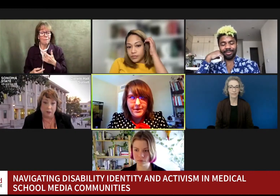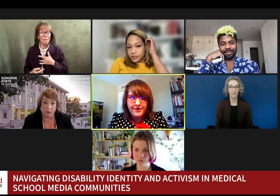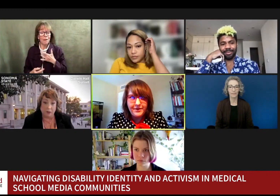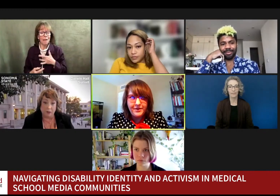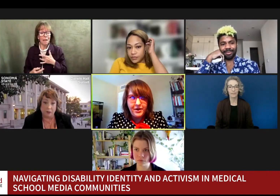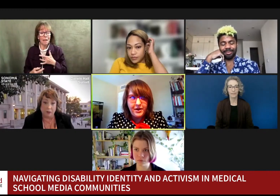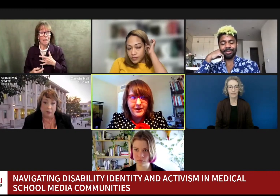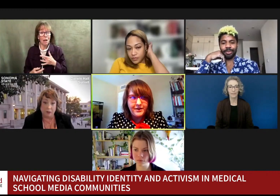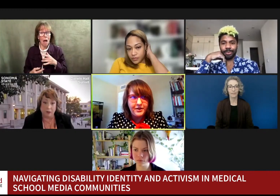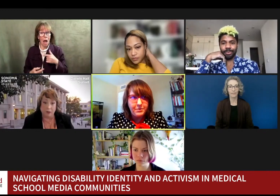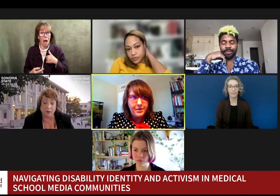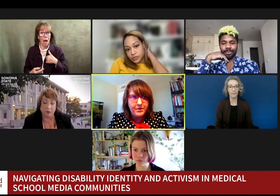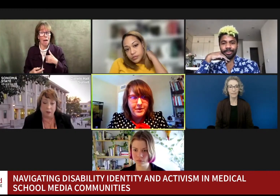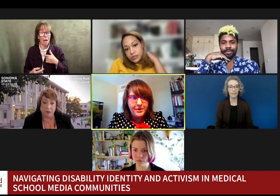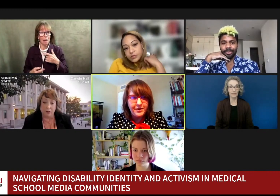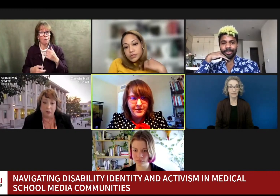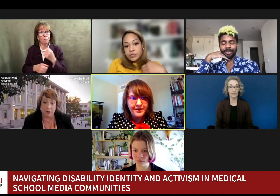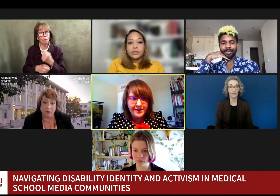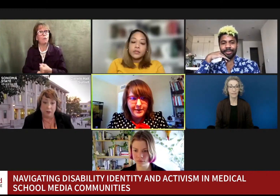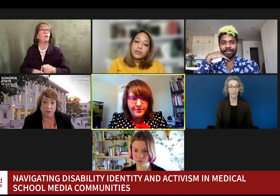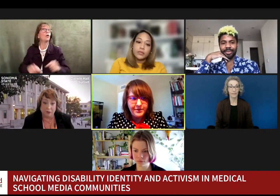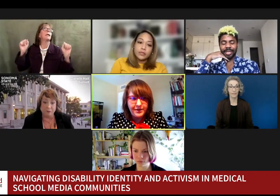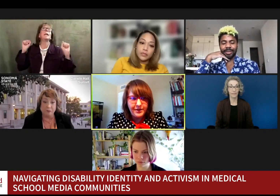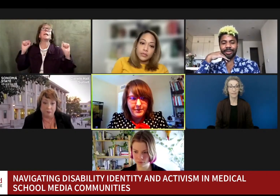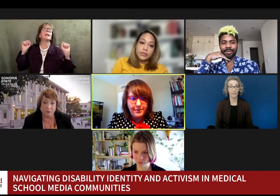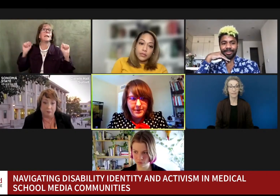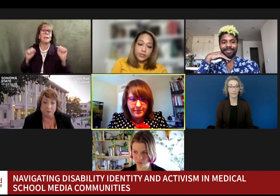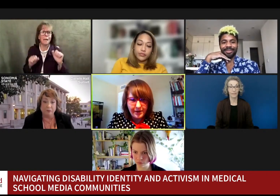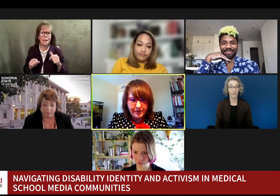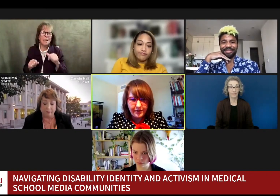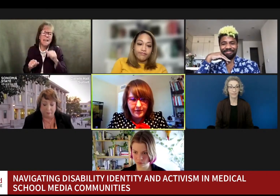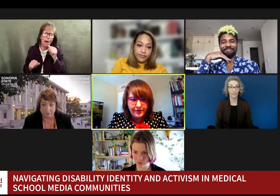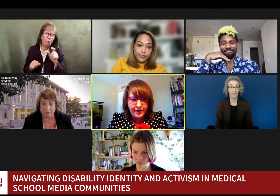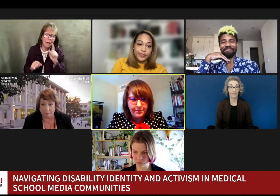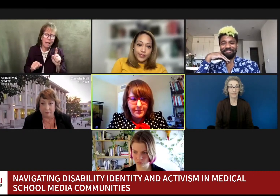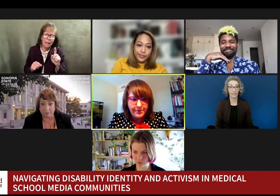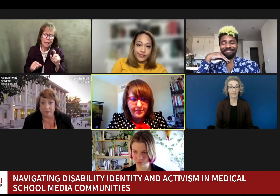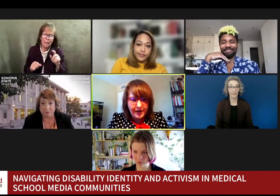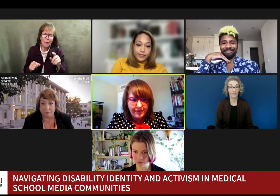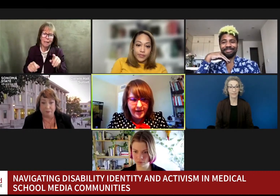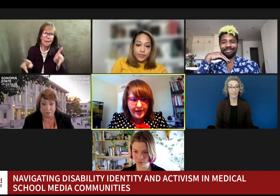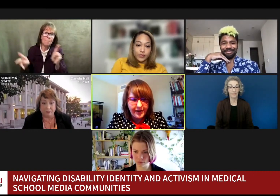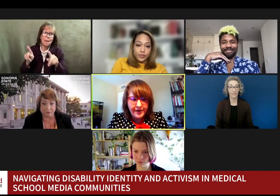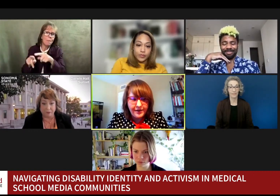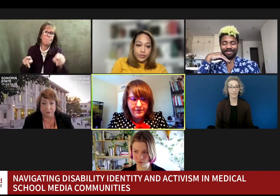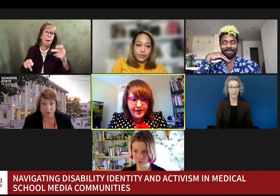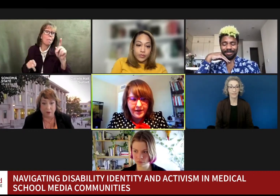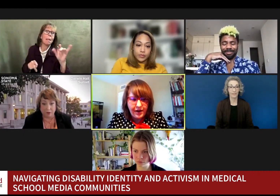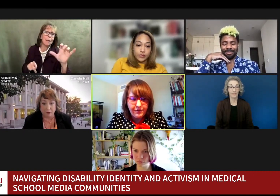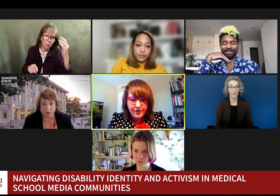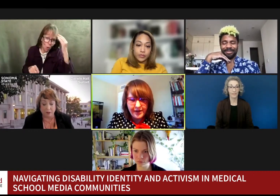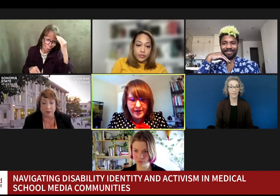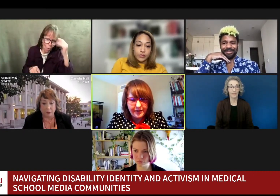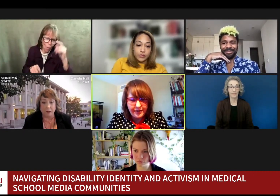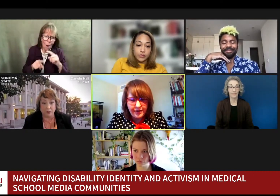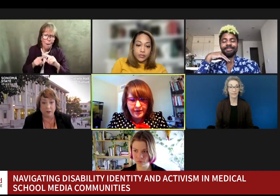not necessarily publicly, but in DMs. Helping medical students, helping people navigate really awful things,